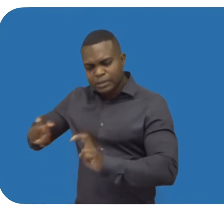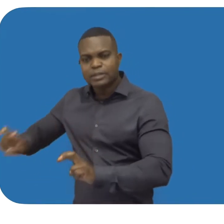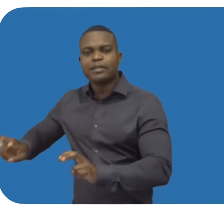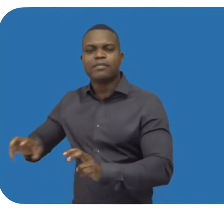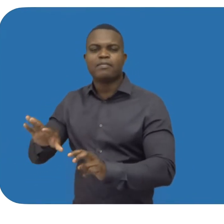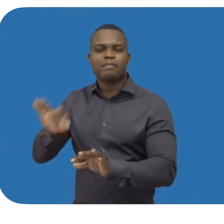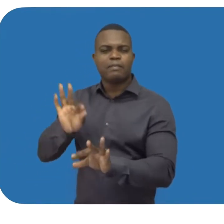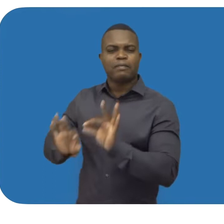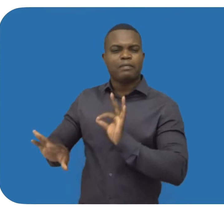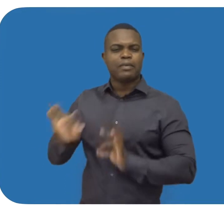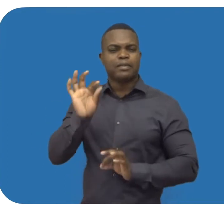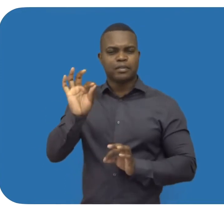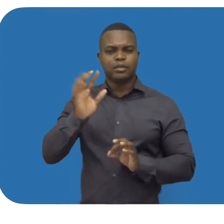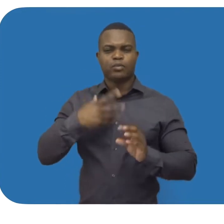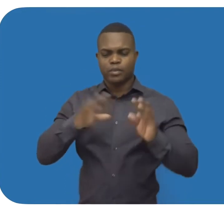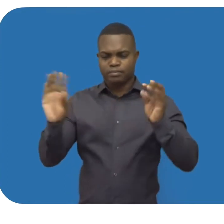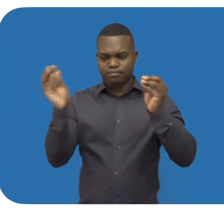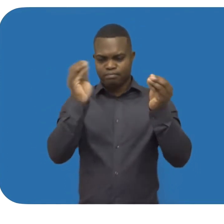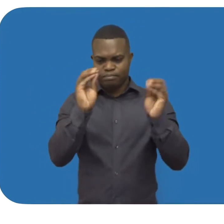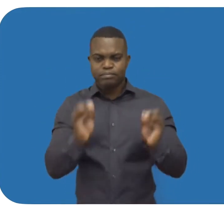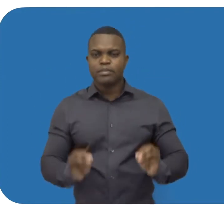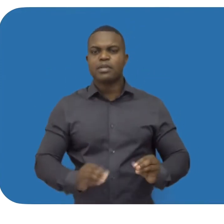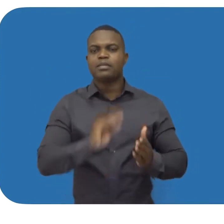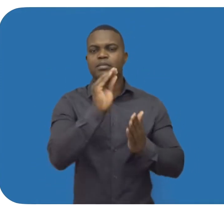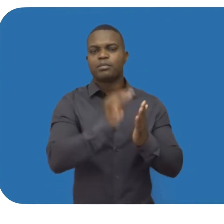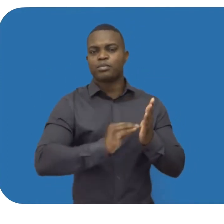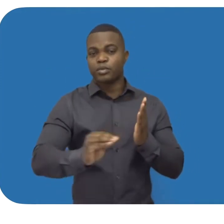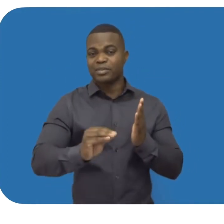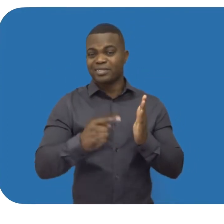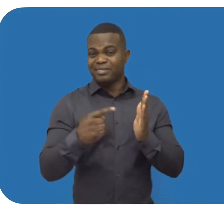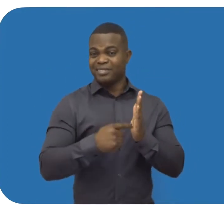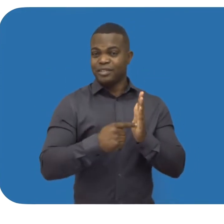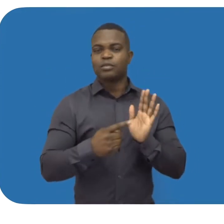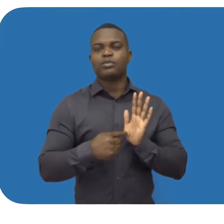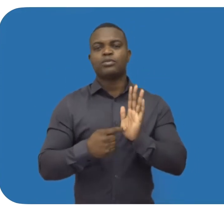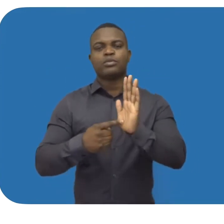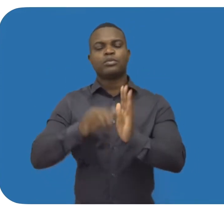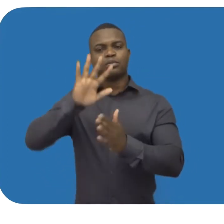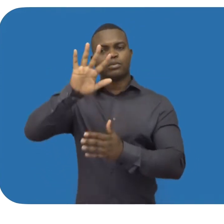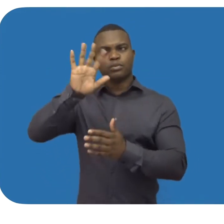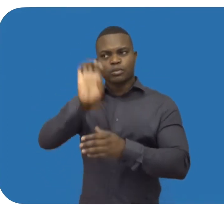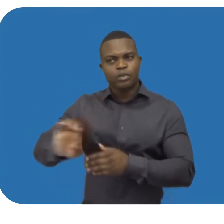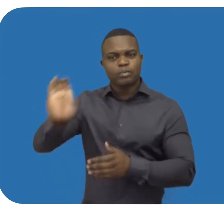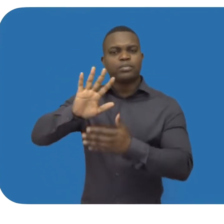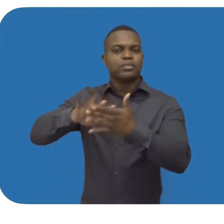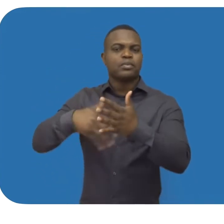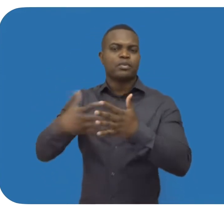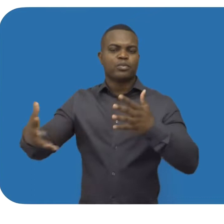From this we created a hundred page report providing a structured outline of European sign language data.